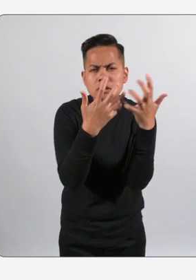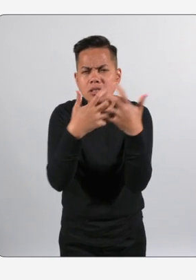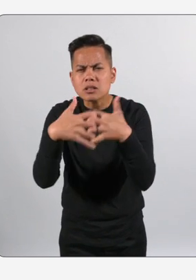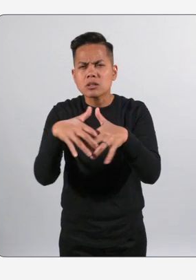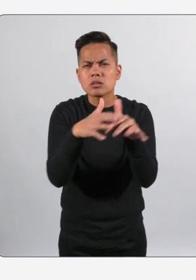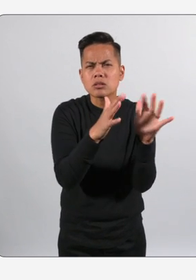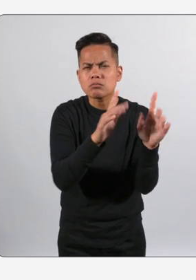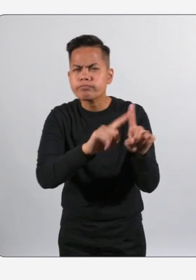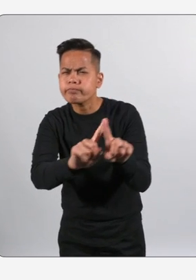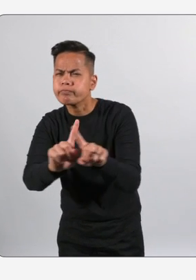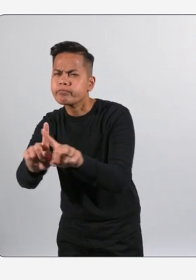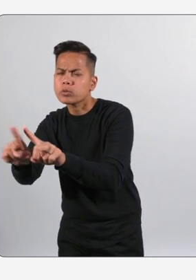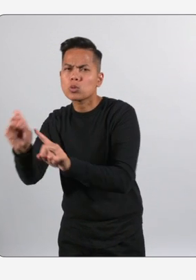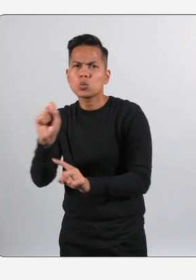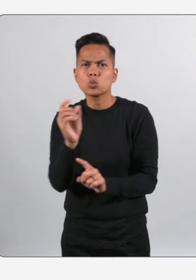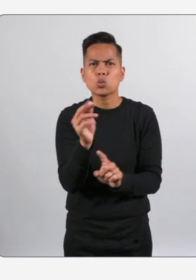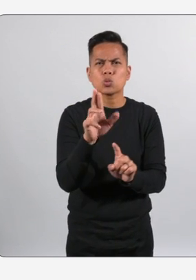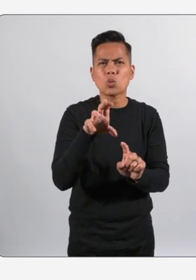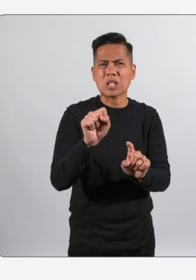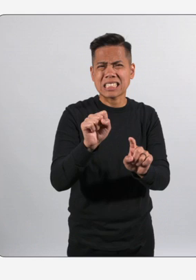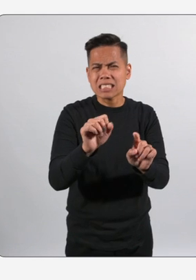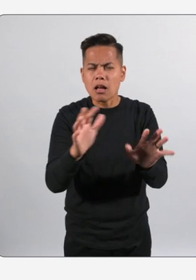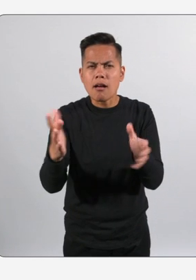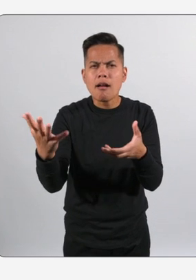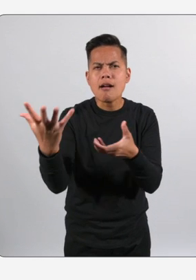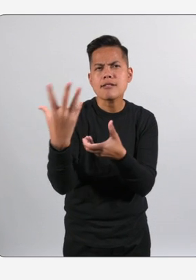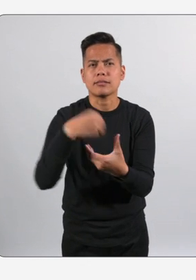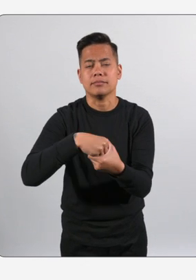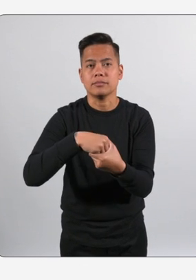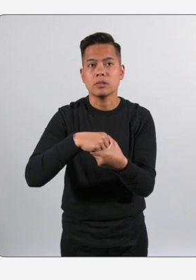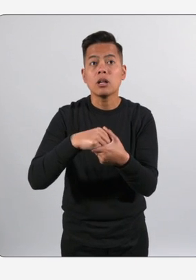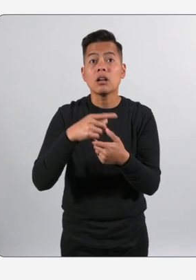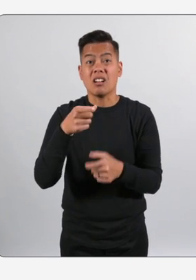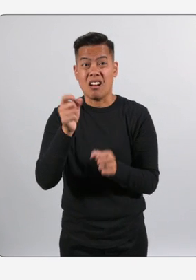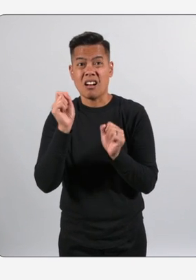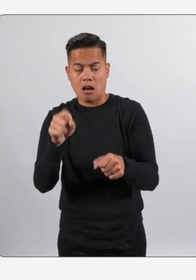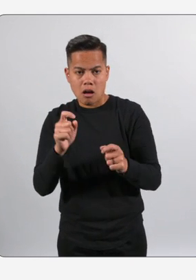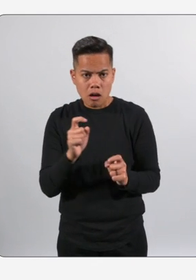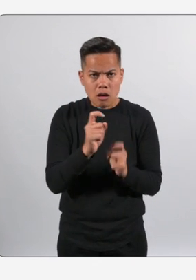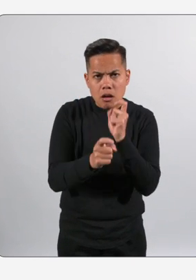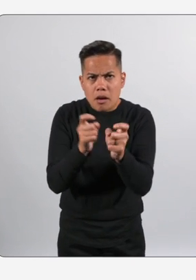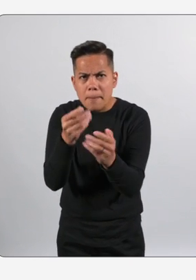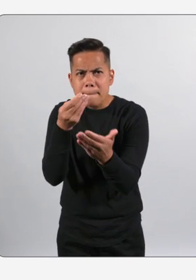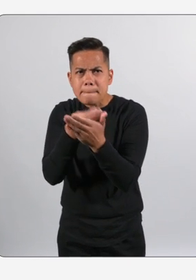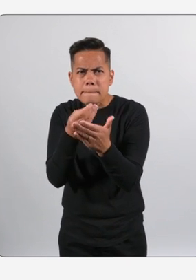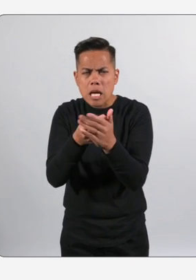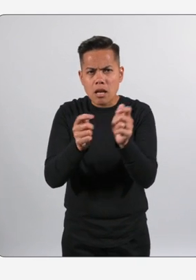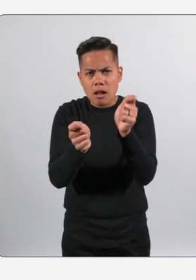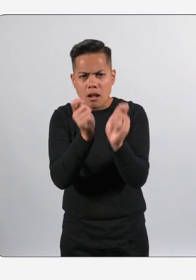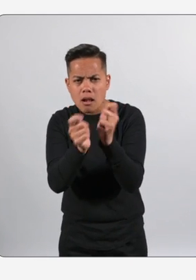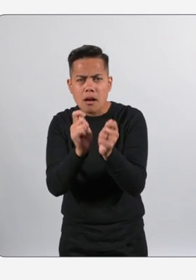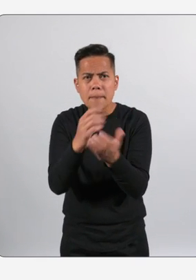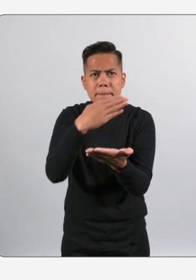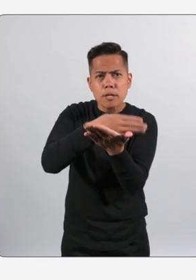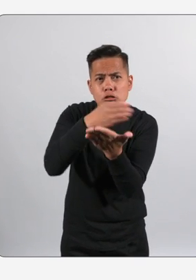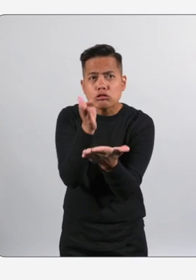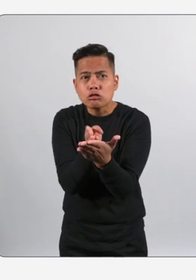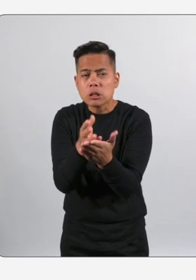Imagine you could optimize every incremental dollar, with an agile budget across sales, marketing and operations to be